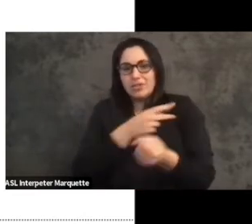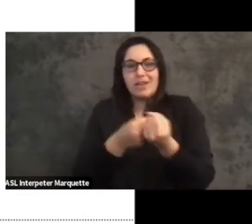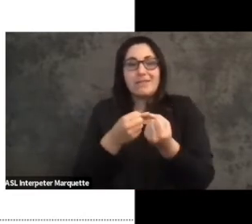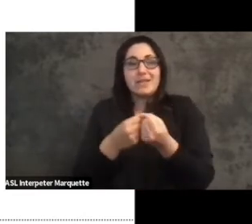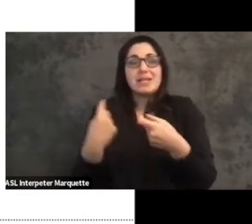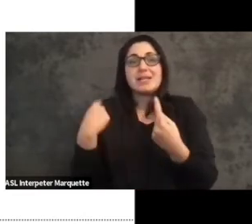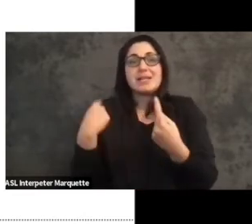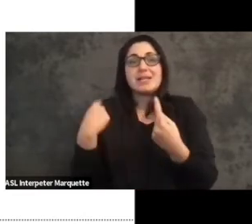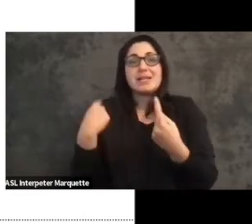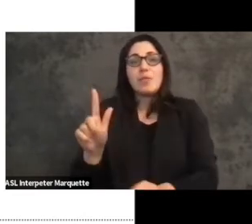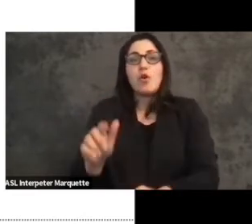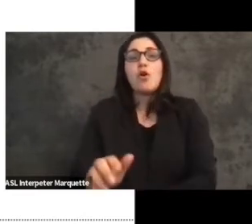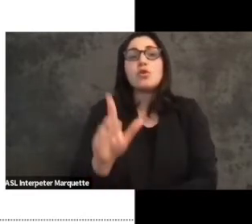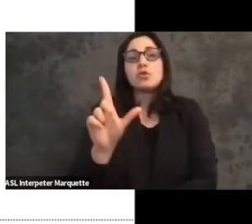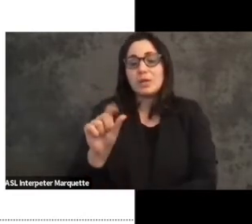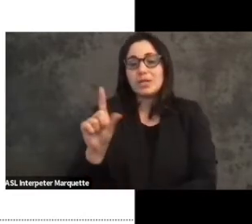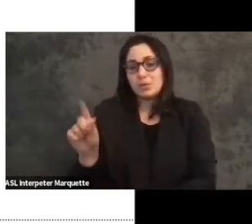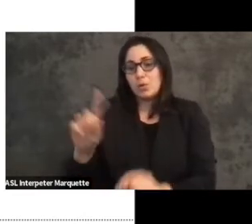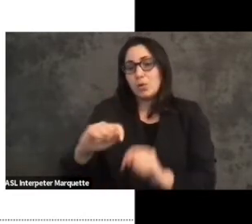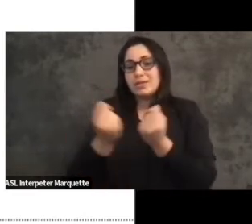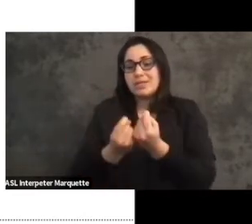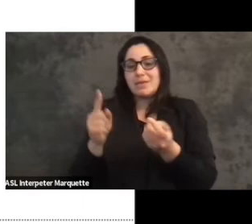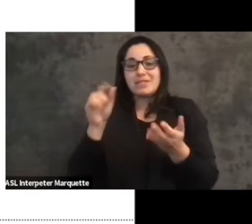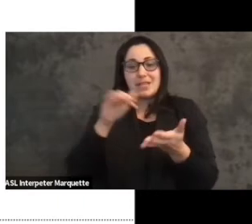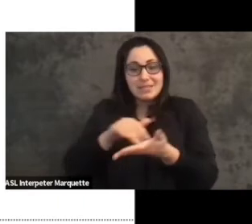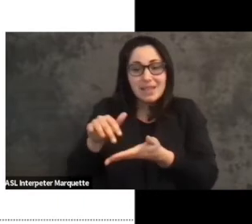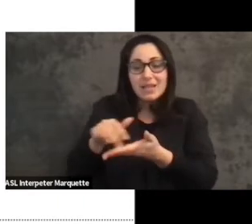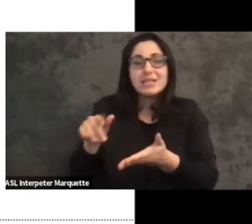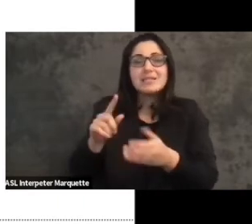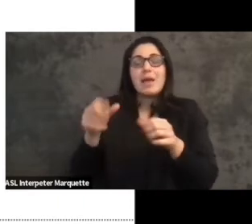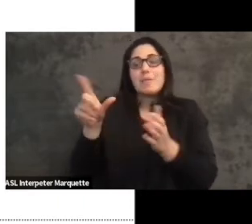group of Long COVID patient researchers and patient advocates at the forefront of Long